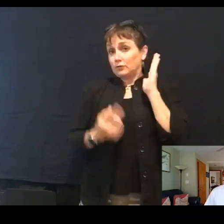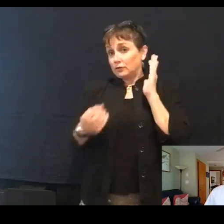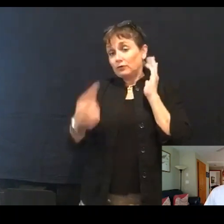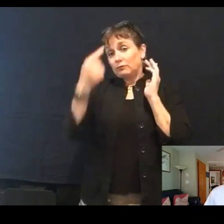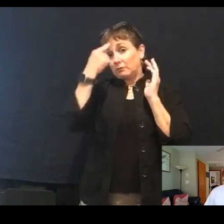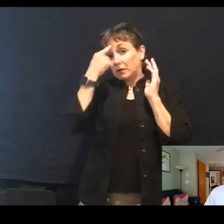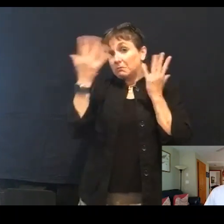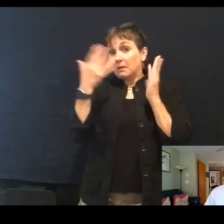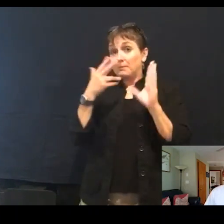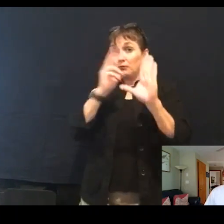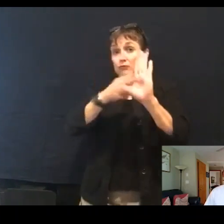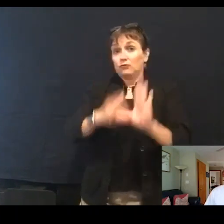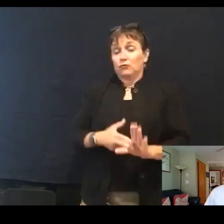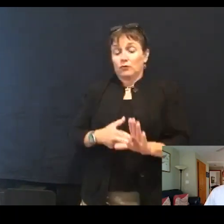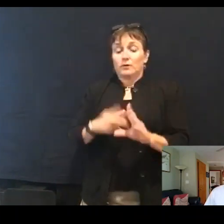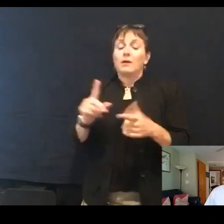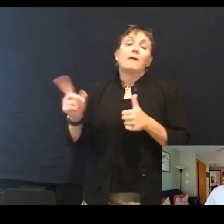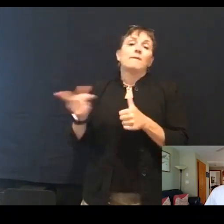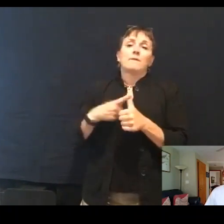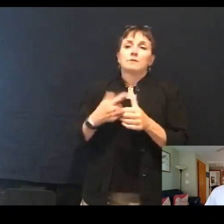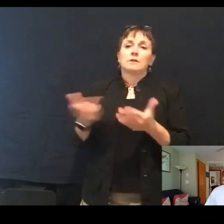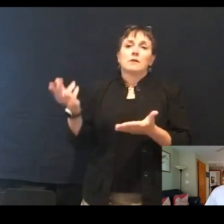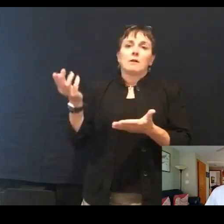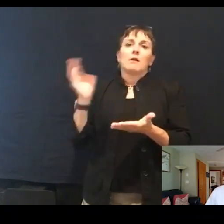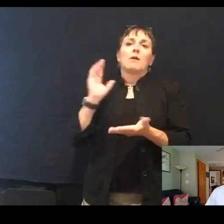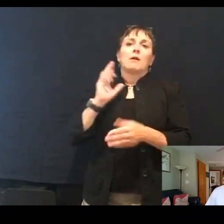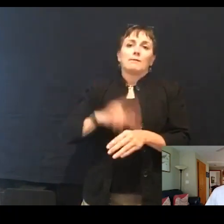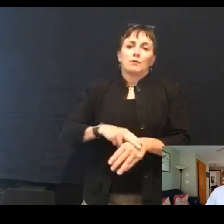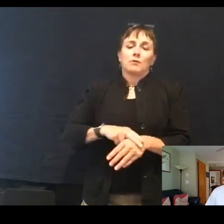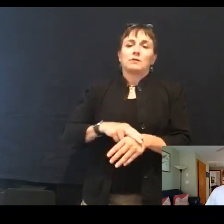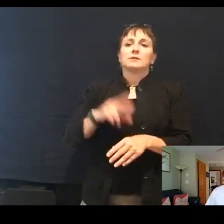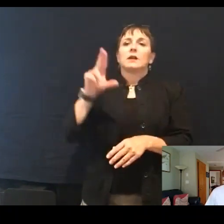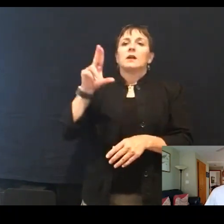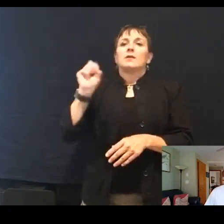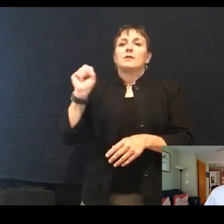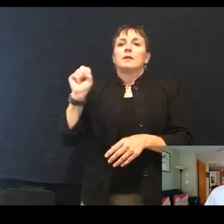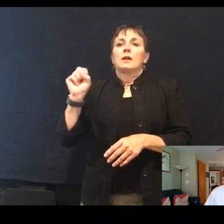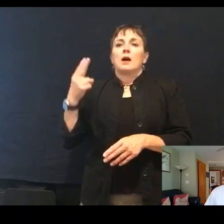that you might want to think about joining. Firstly of course, there's the USH Trust Registry,